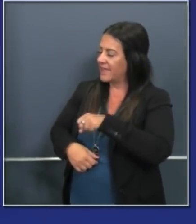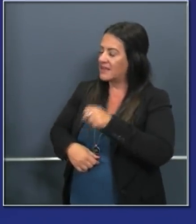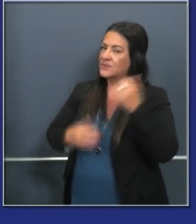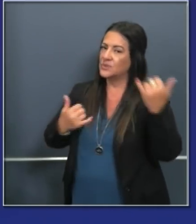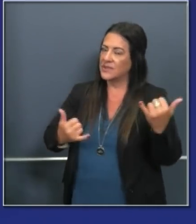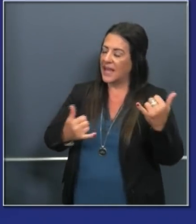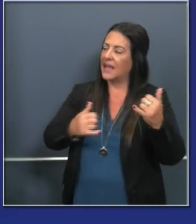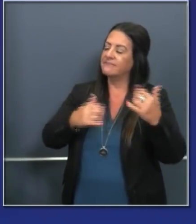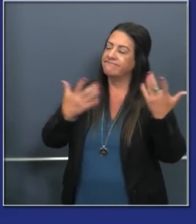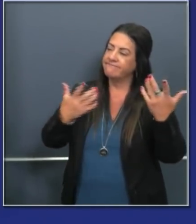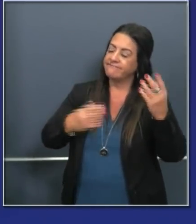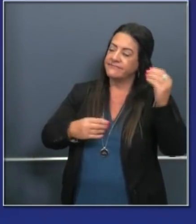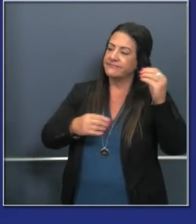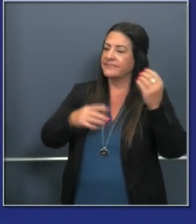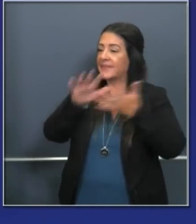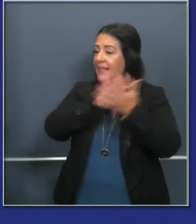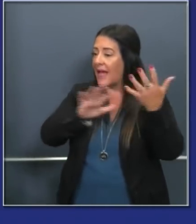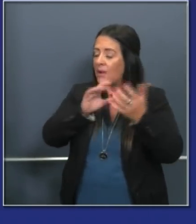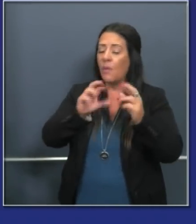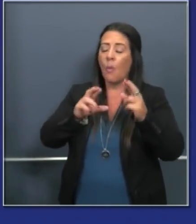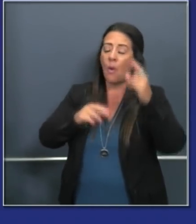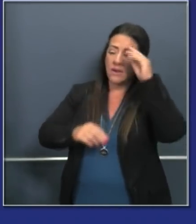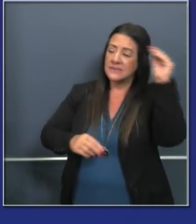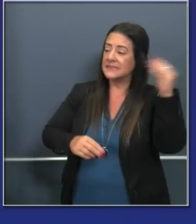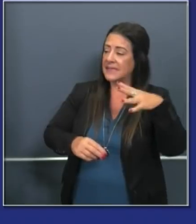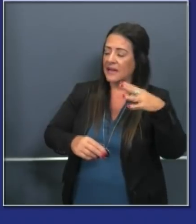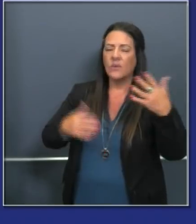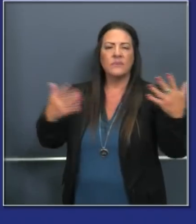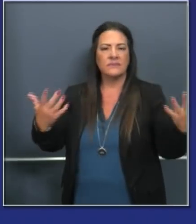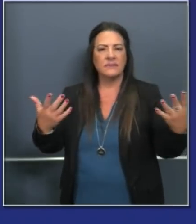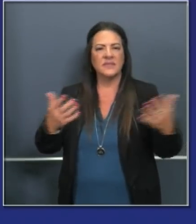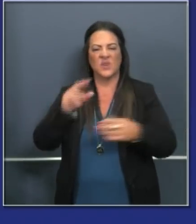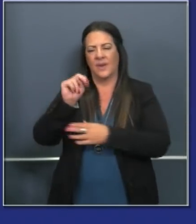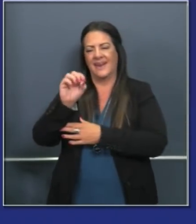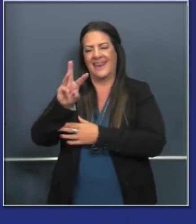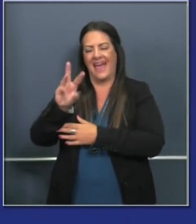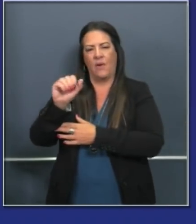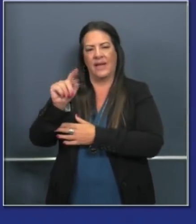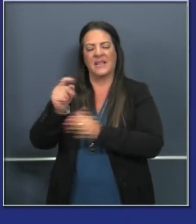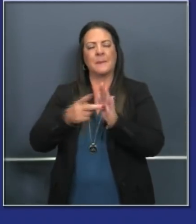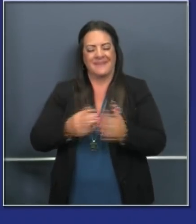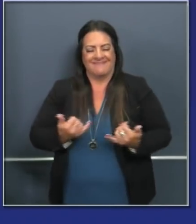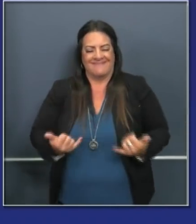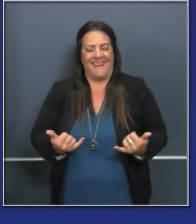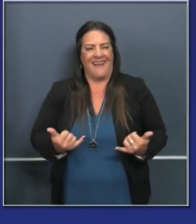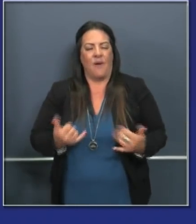WHAT'S GOING ON IS THAT SUNNY IS IT CLOUDY. AND IT HELPS.